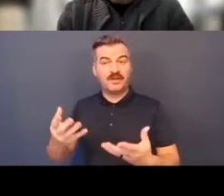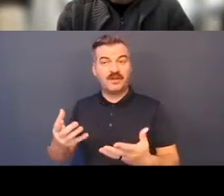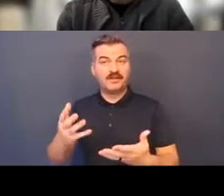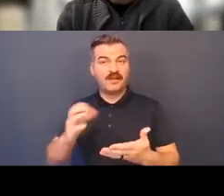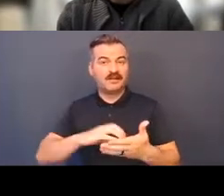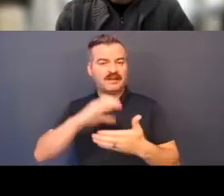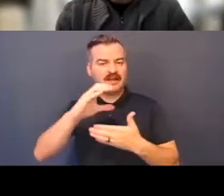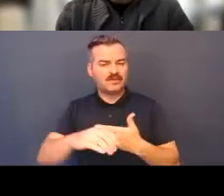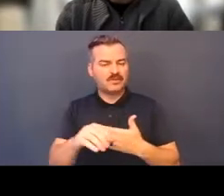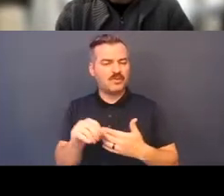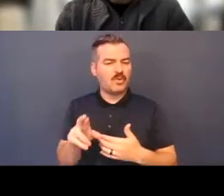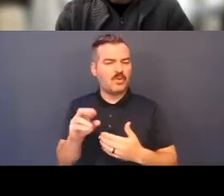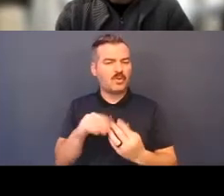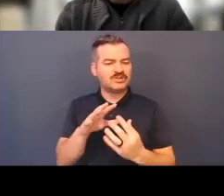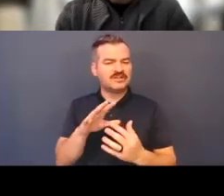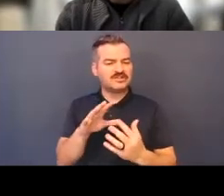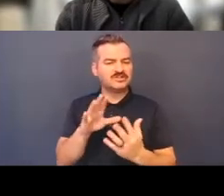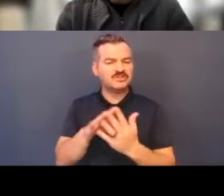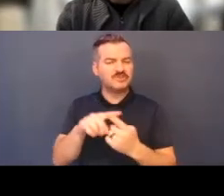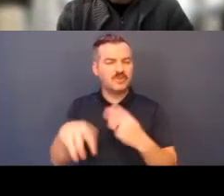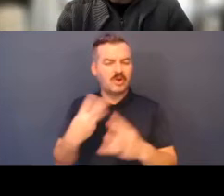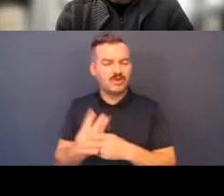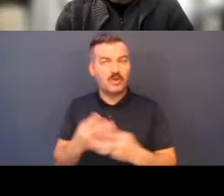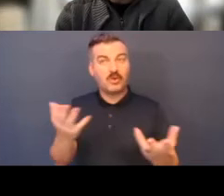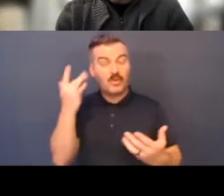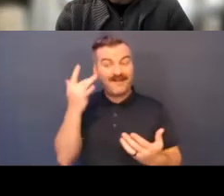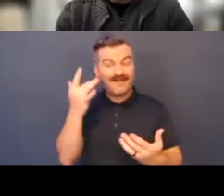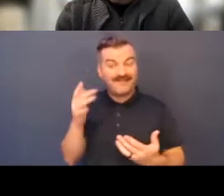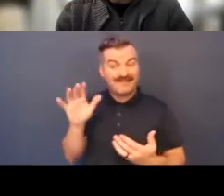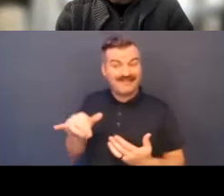15:41:49 towards the world, or why the organization of the space, including those established